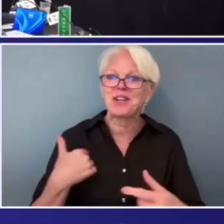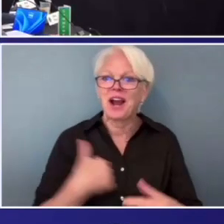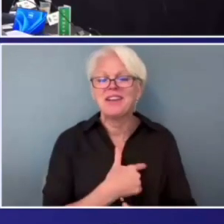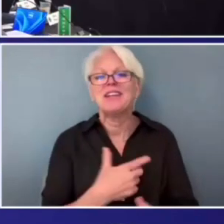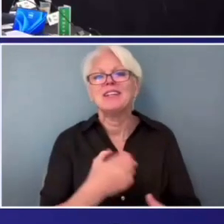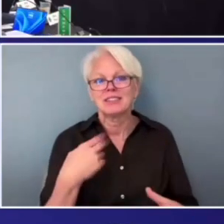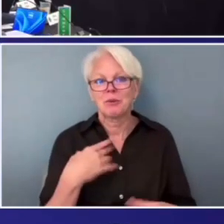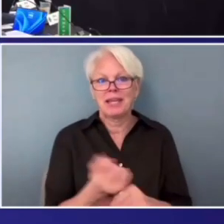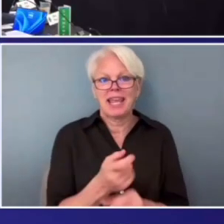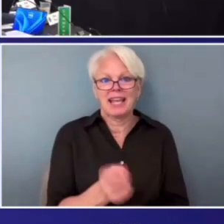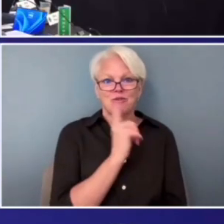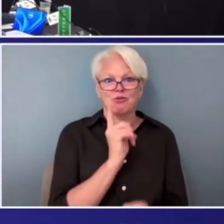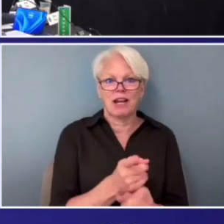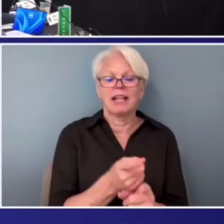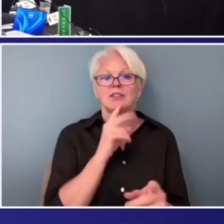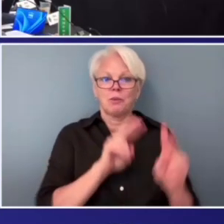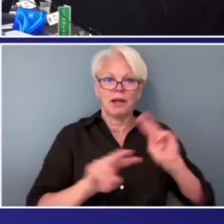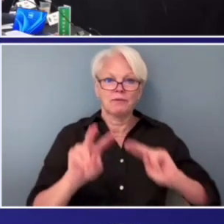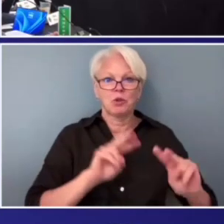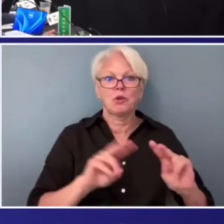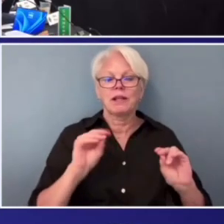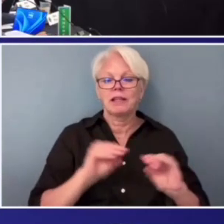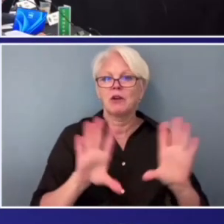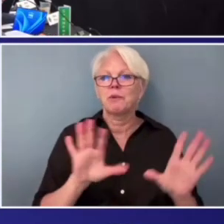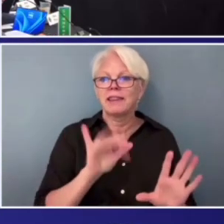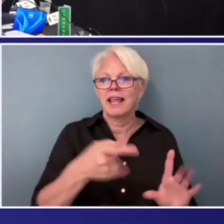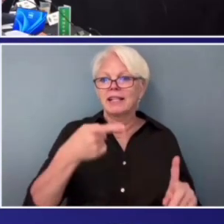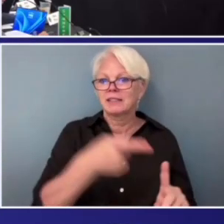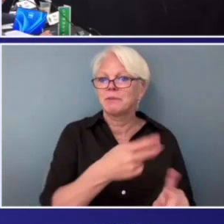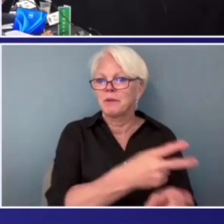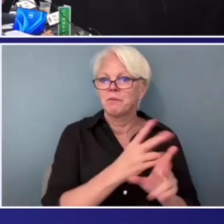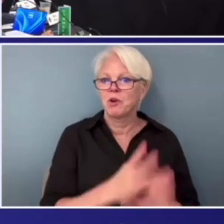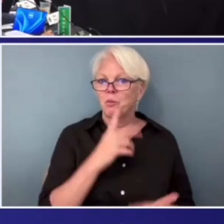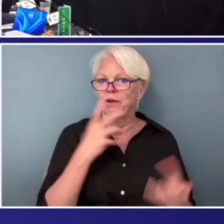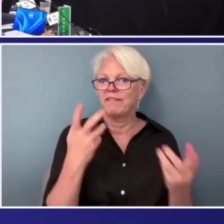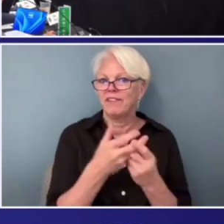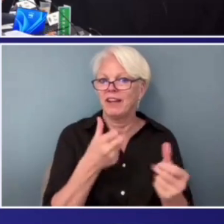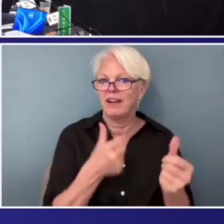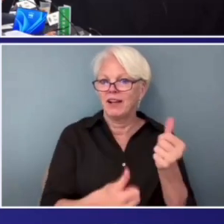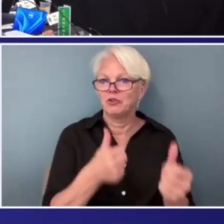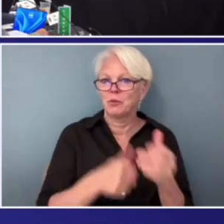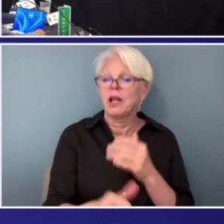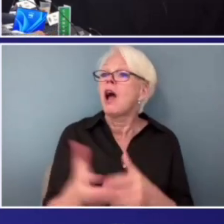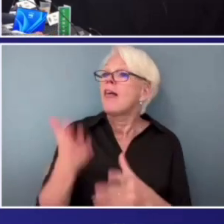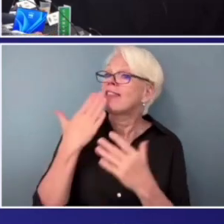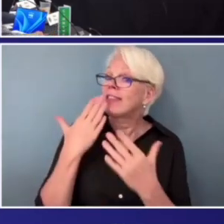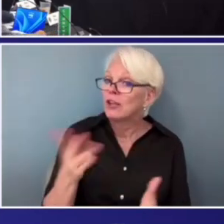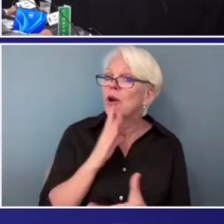look and clarify where that particular borrower would fall. So, thank you. No, thank you. I really appreciate that. Absolutely.